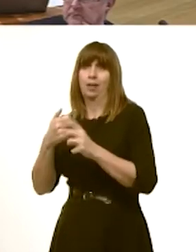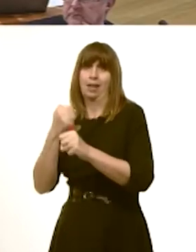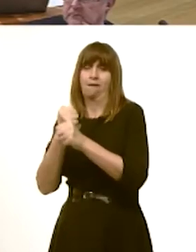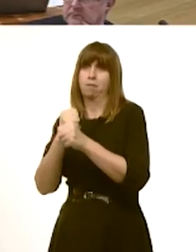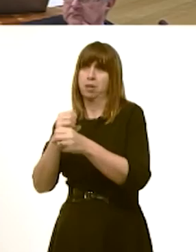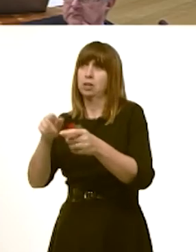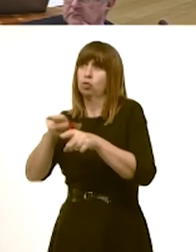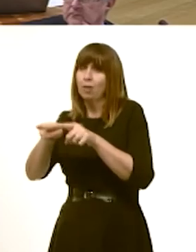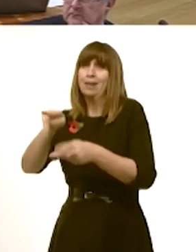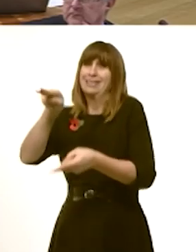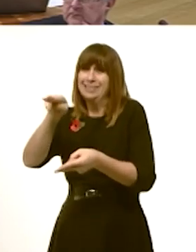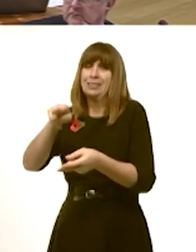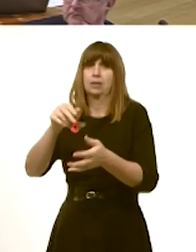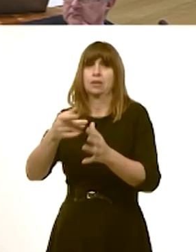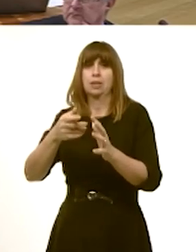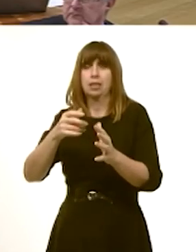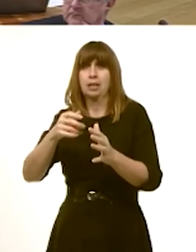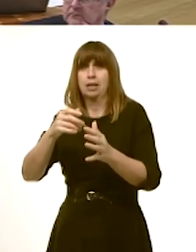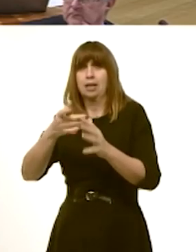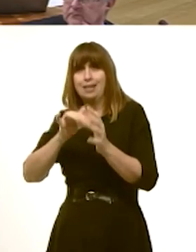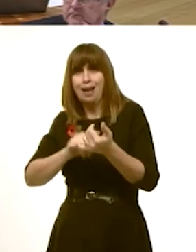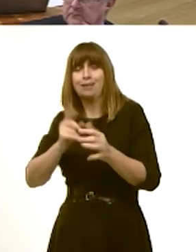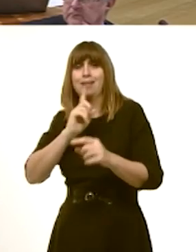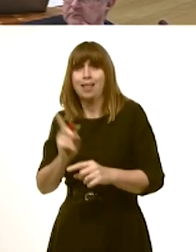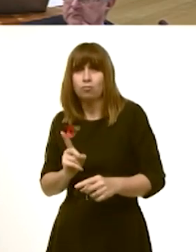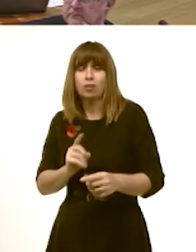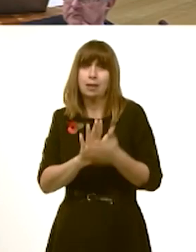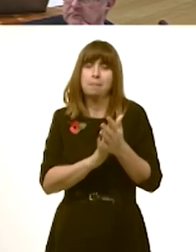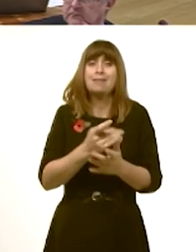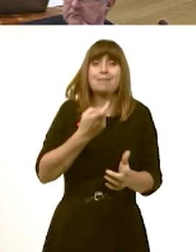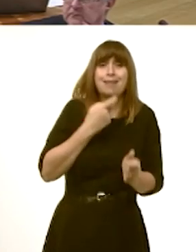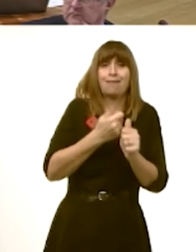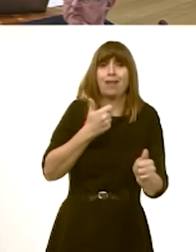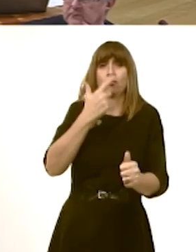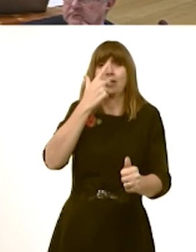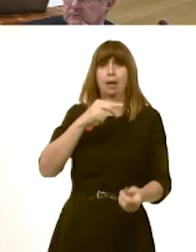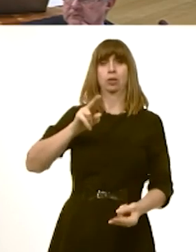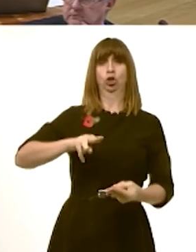competitive as other plants elsewhere in Europe. That isnít the case, sadly, at the moment.